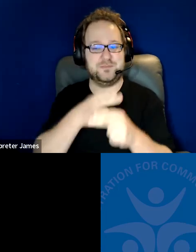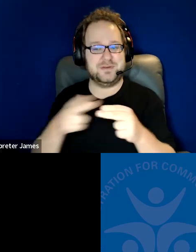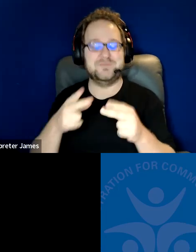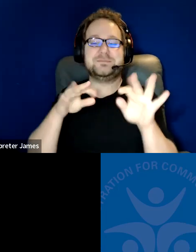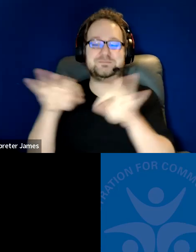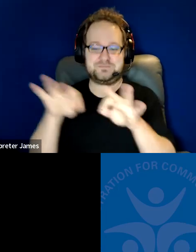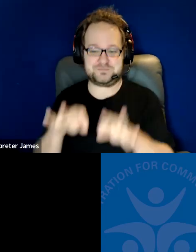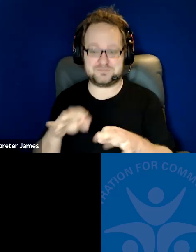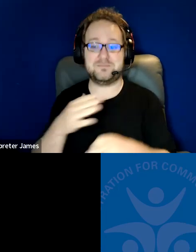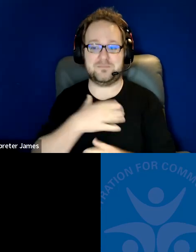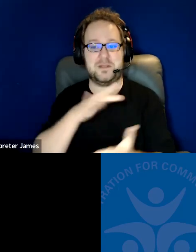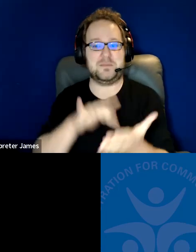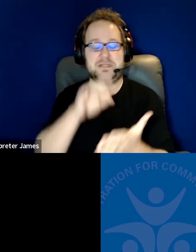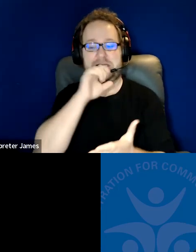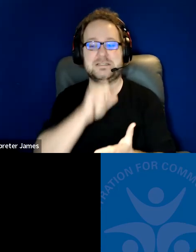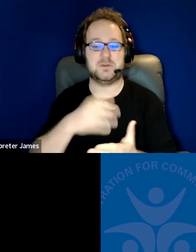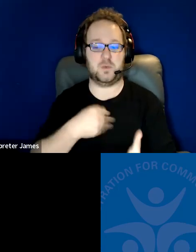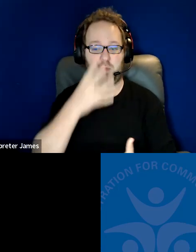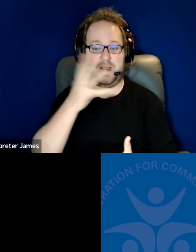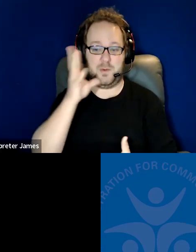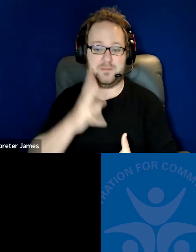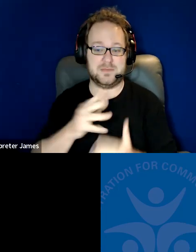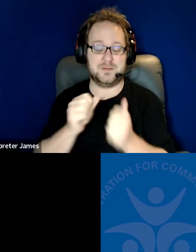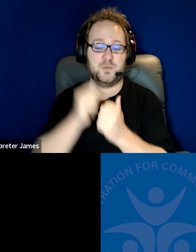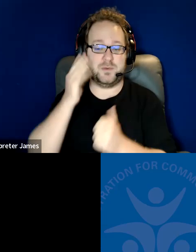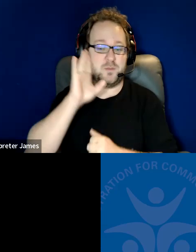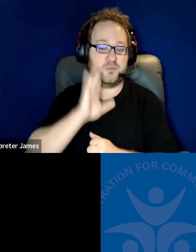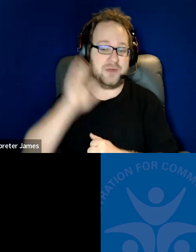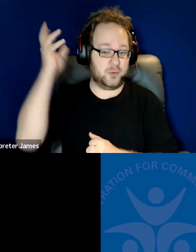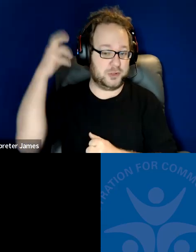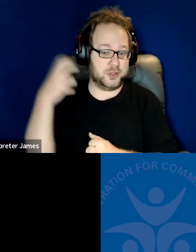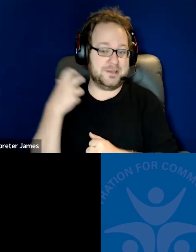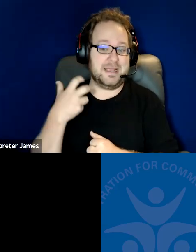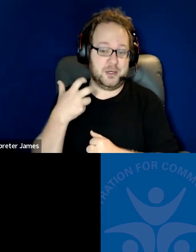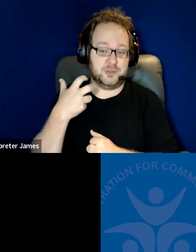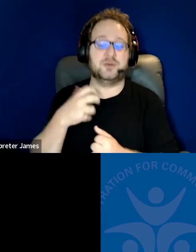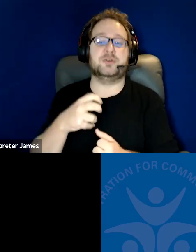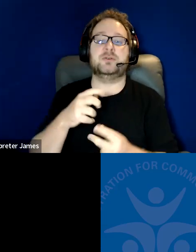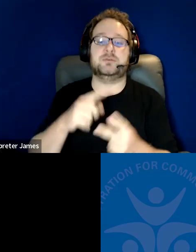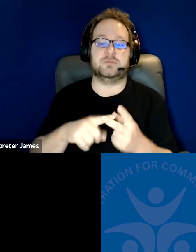I'm a middle-aged white woman with curly brown hair wearing a black sweater and I have a